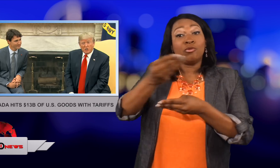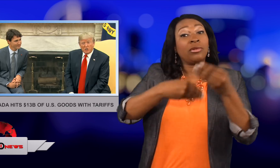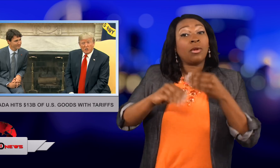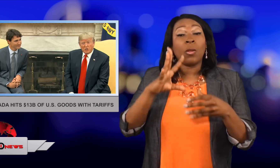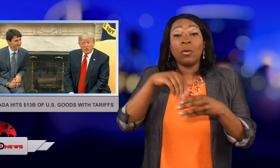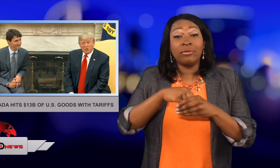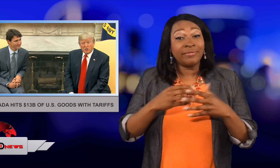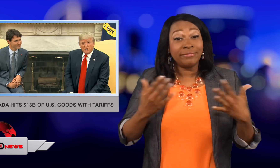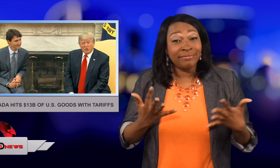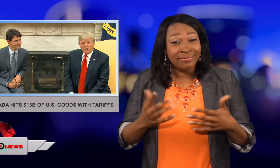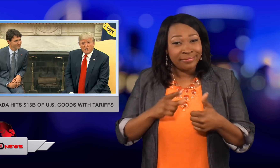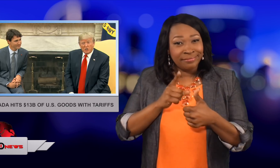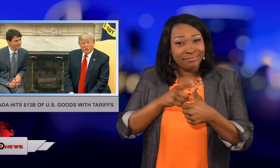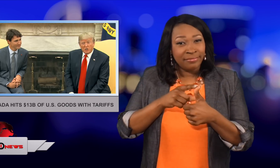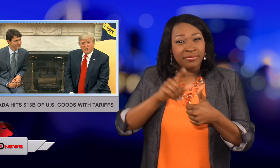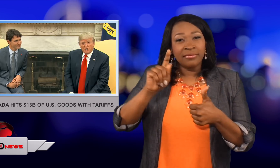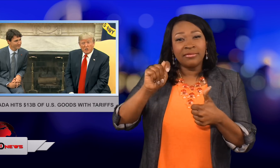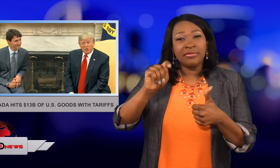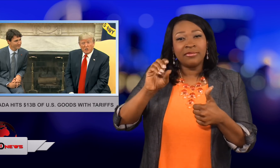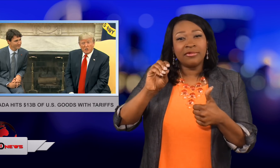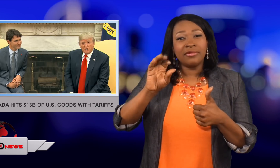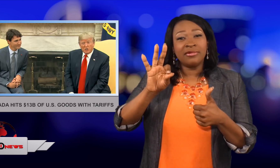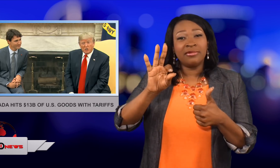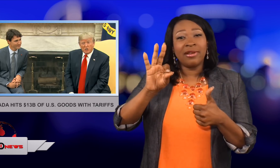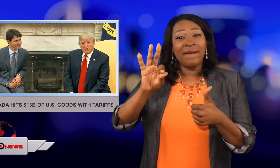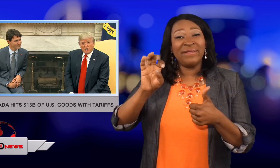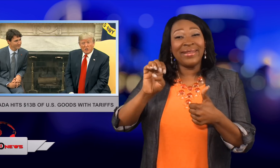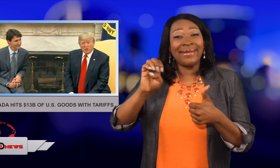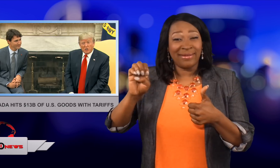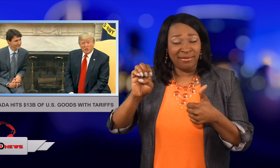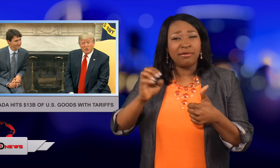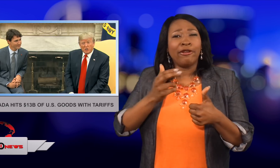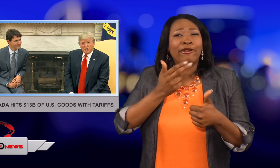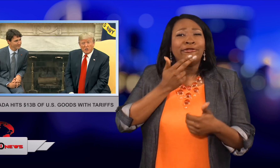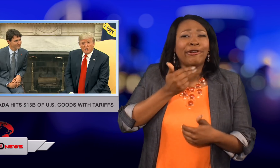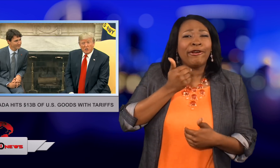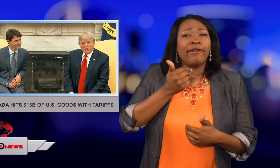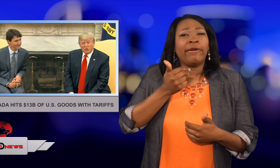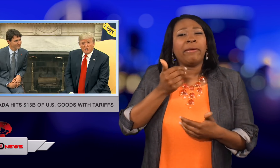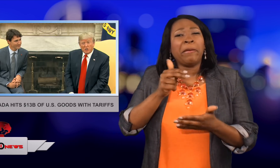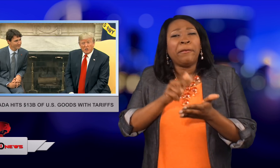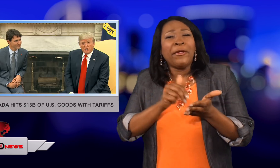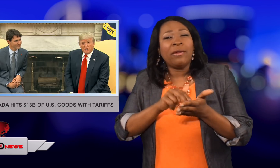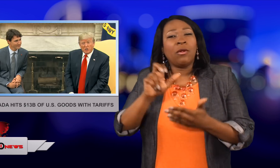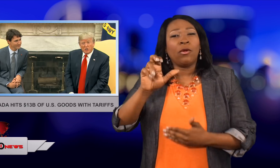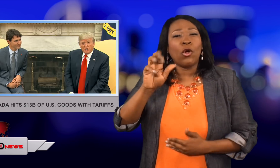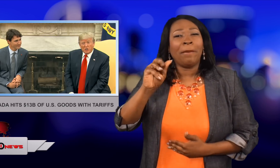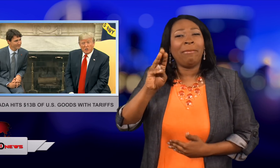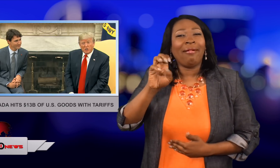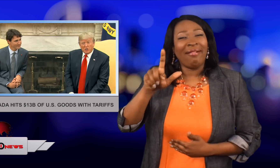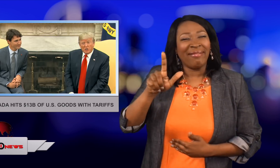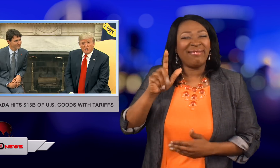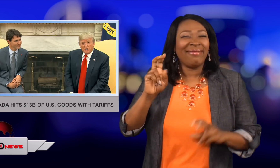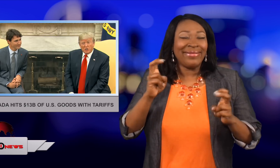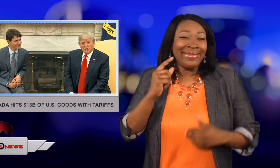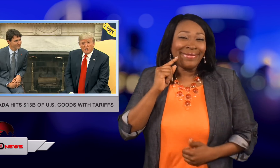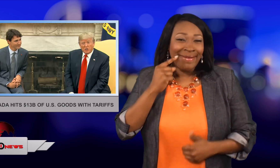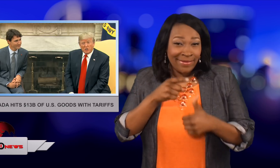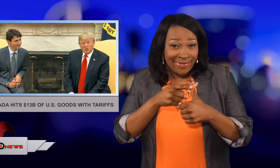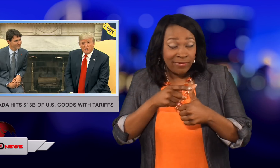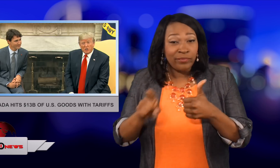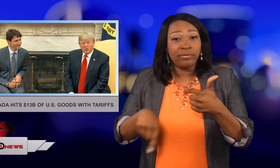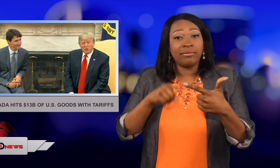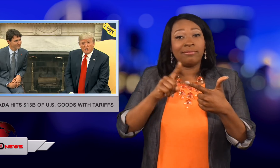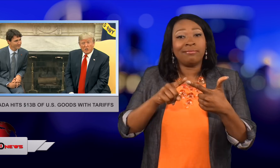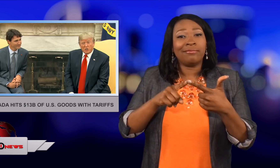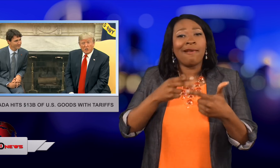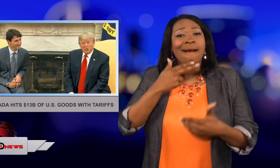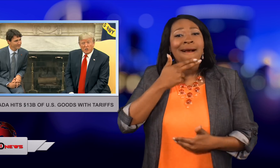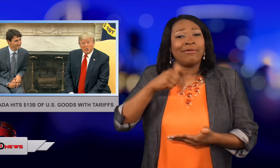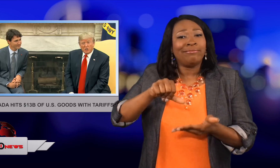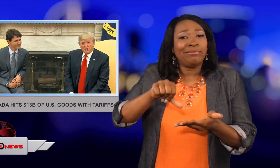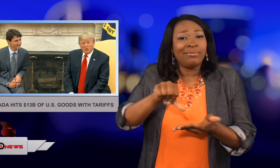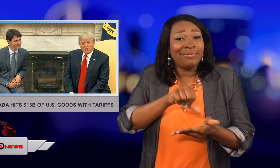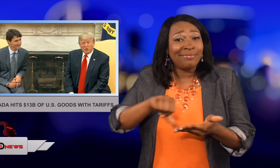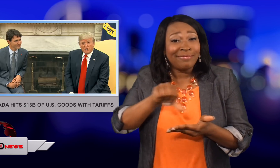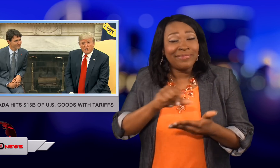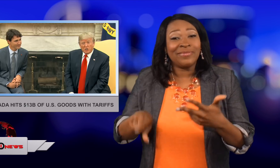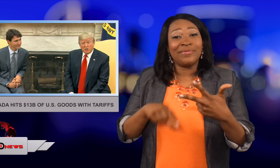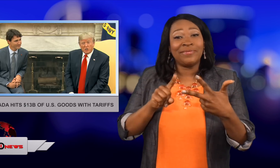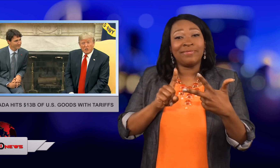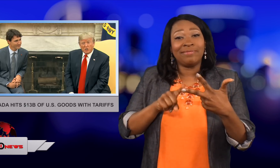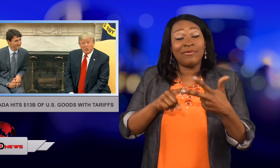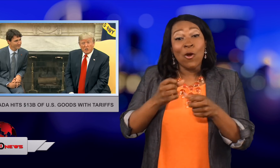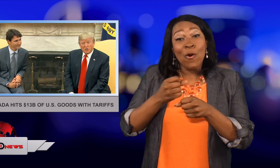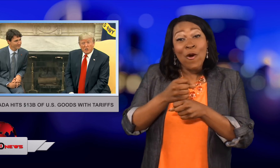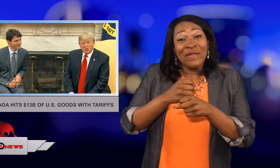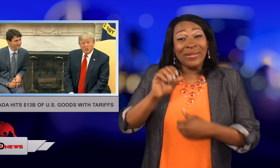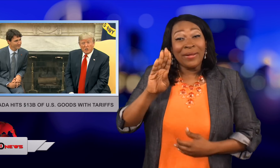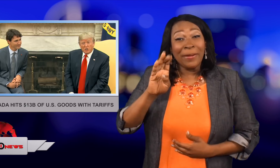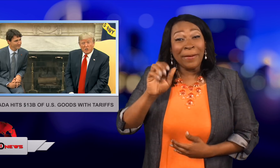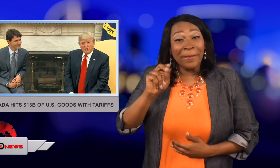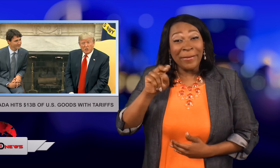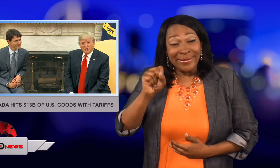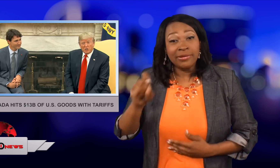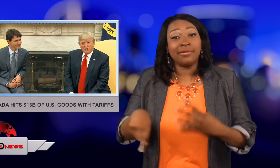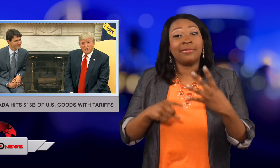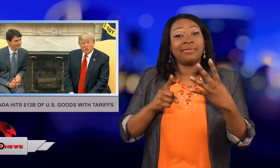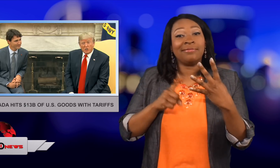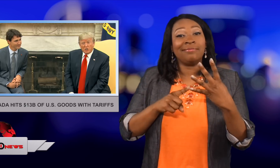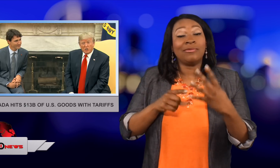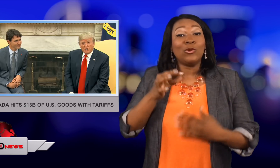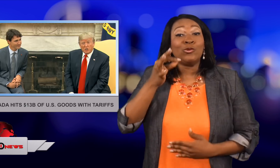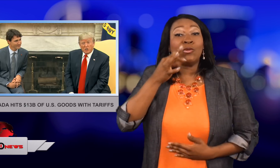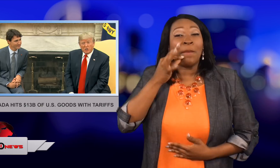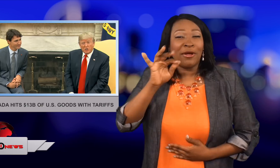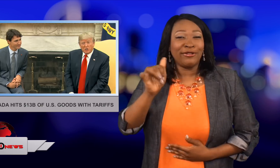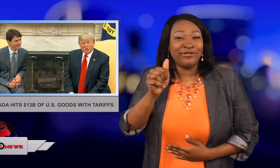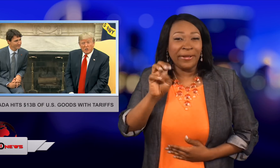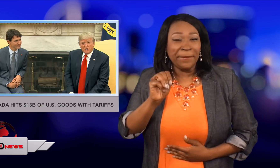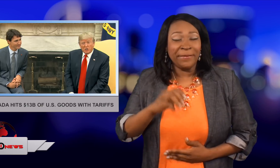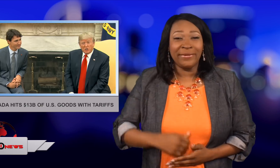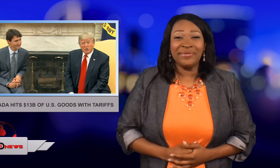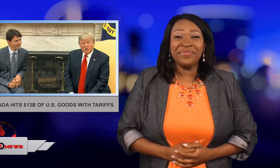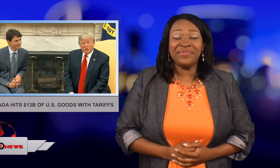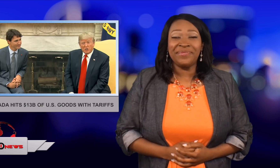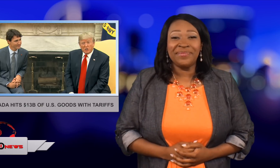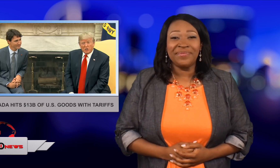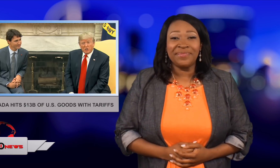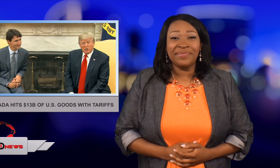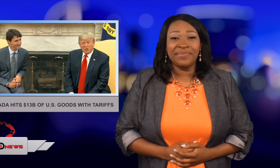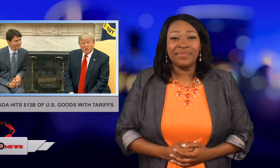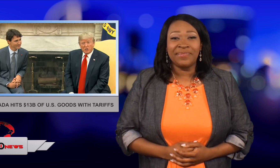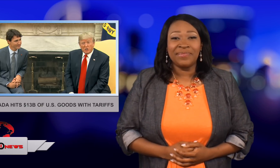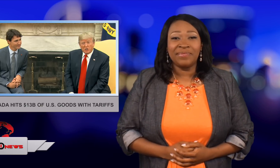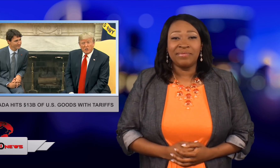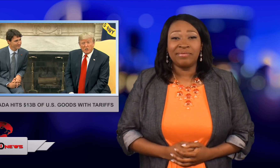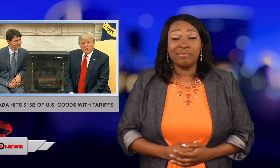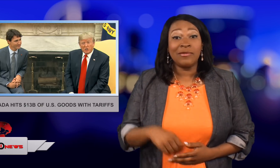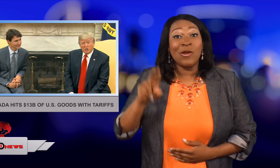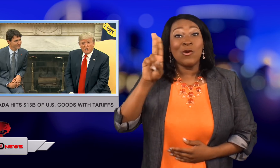Those exports include toffee, maple syrup, coffee beans and strawberry jam.